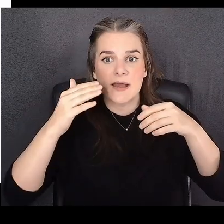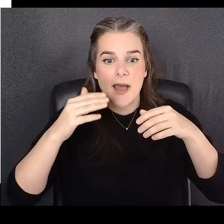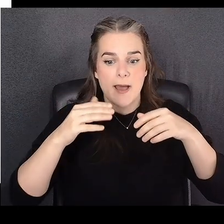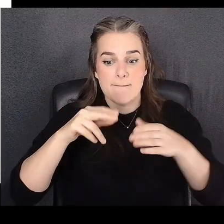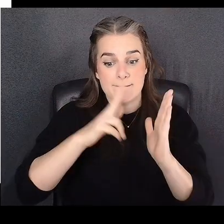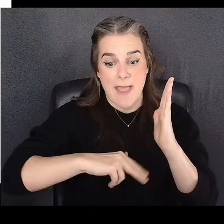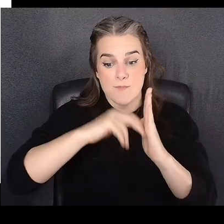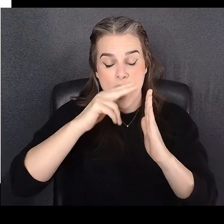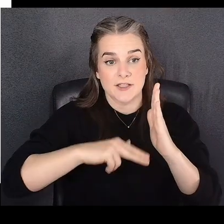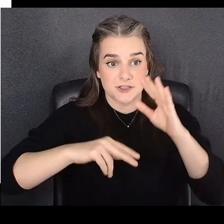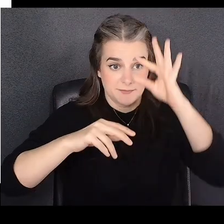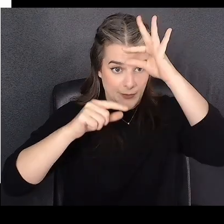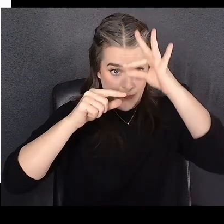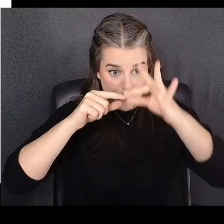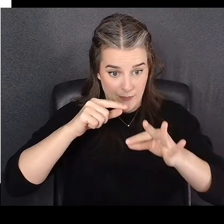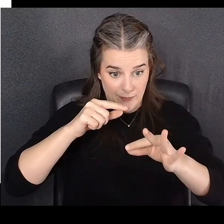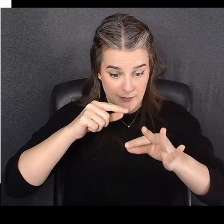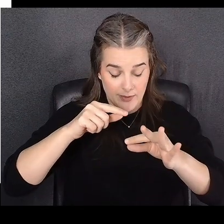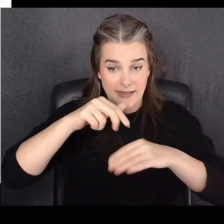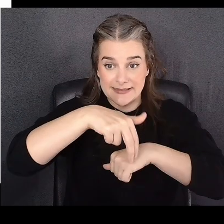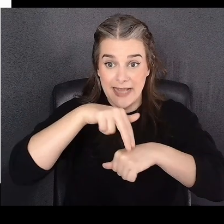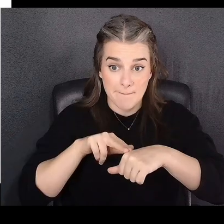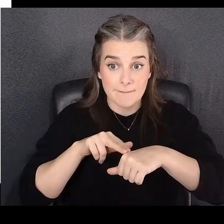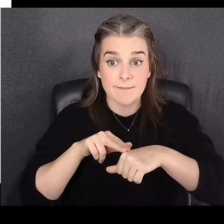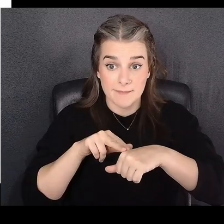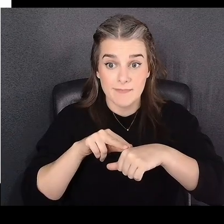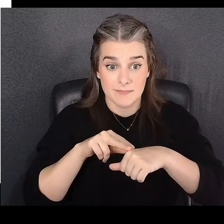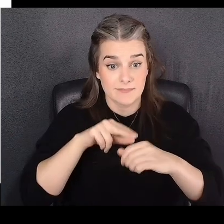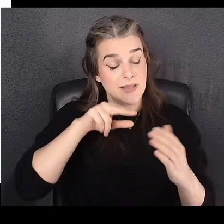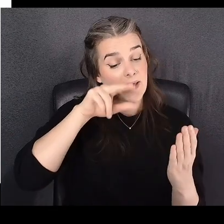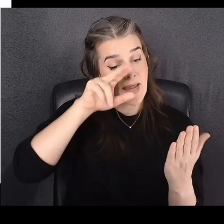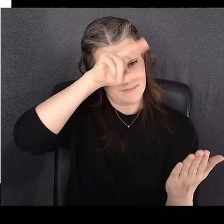We've done it with mouth sticks, building up paint brushes,